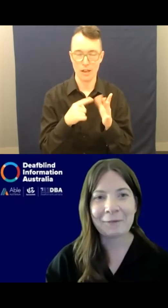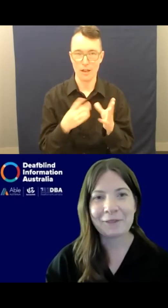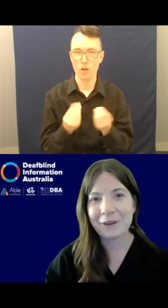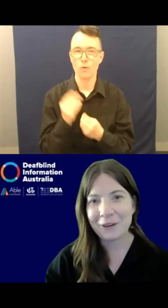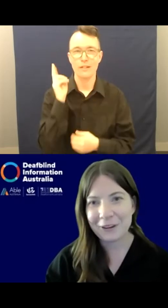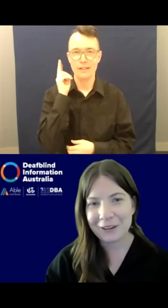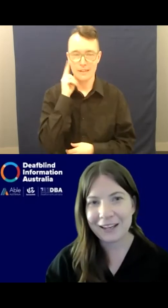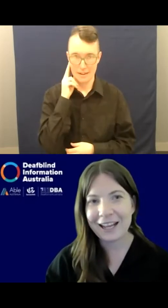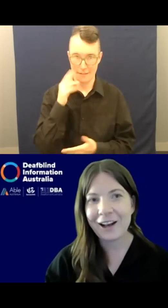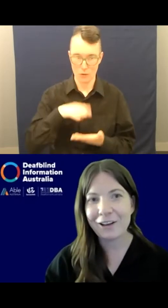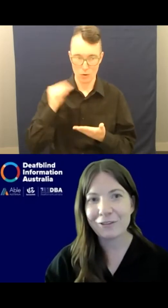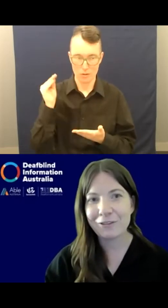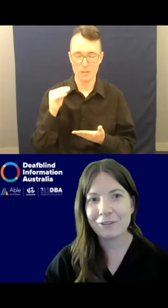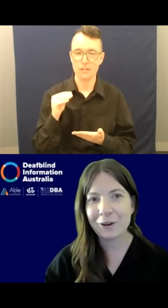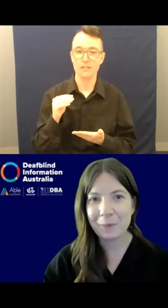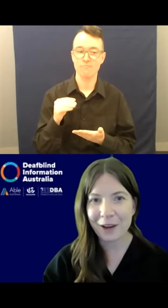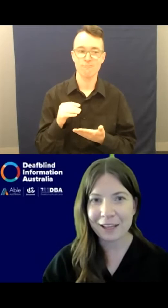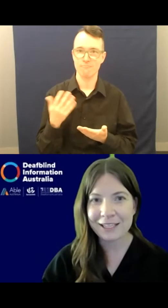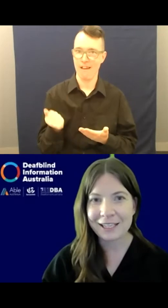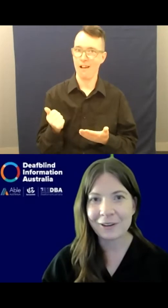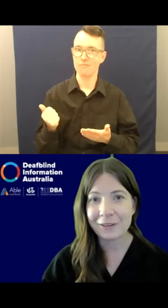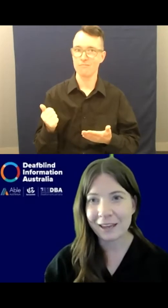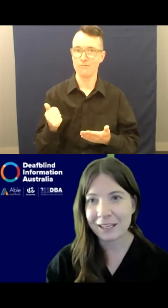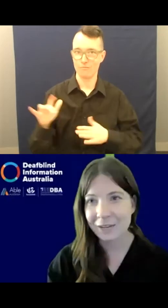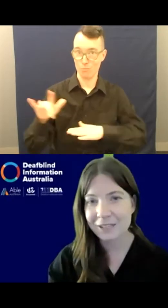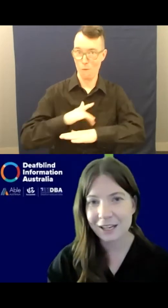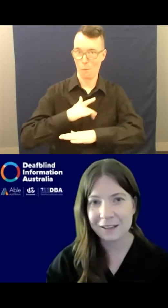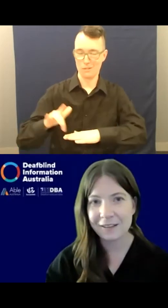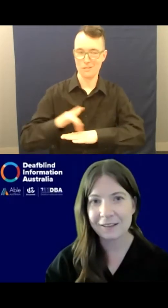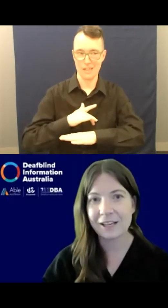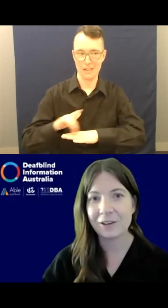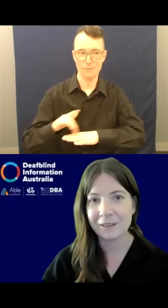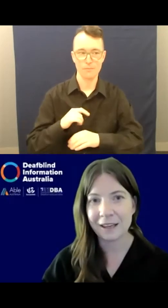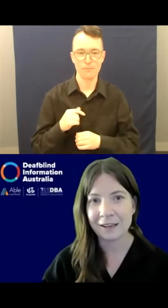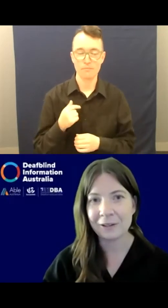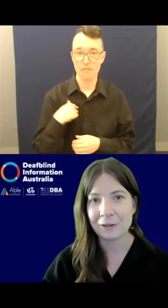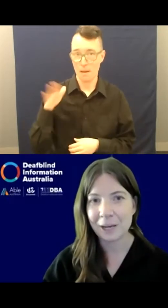So I've got a background in Auslan deaf studies, I studied Auslan a long time ago